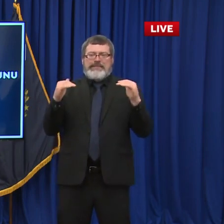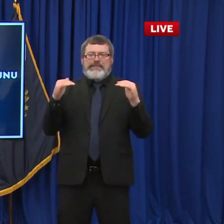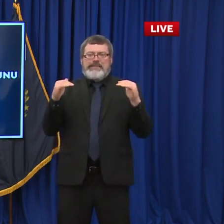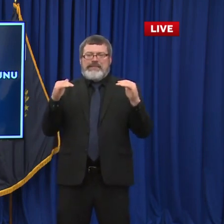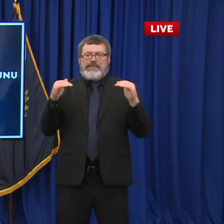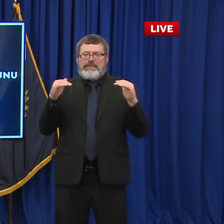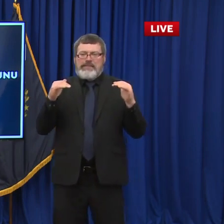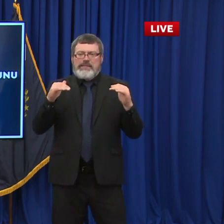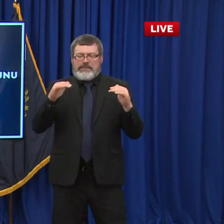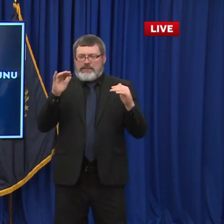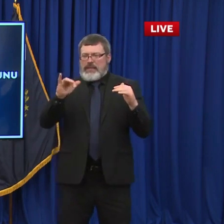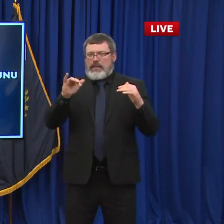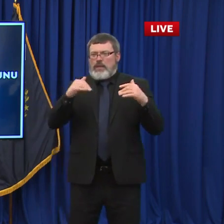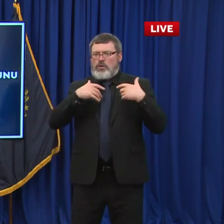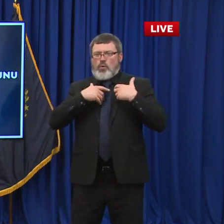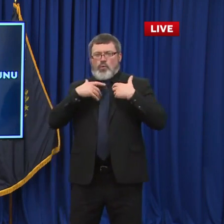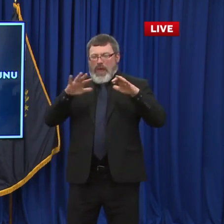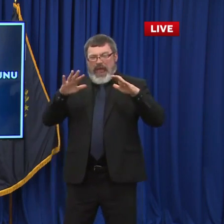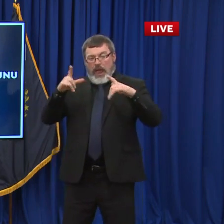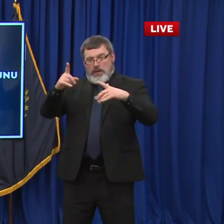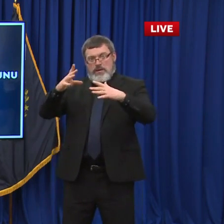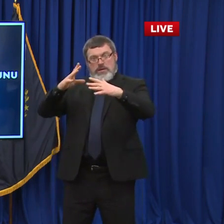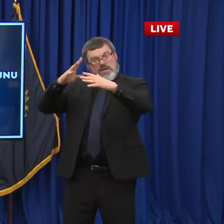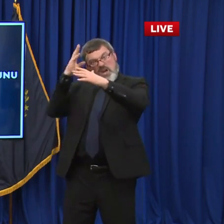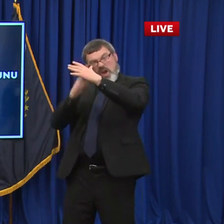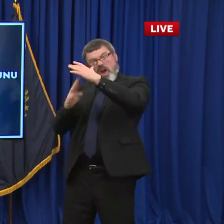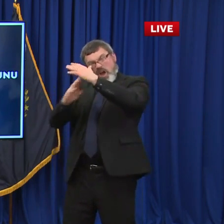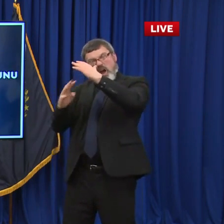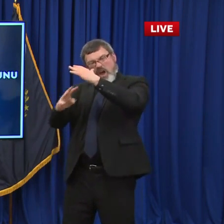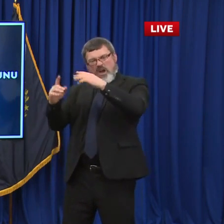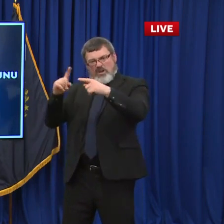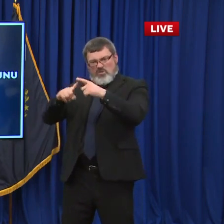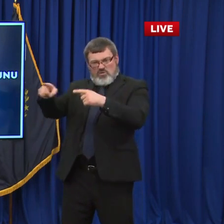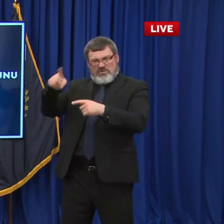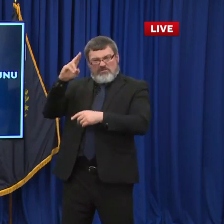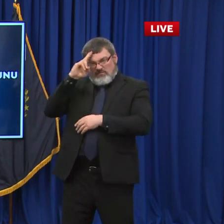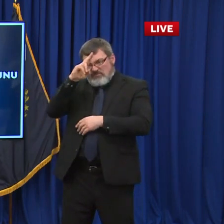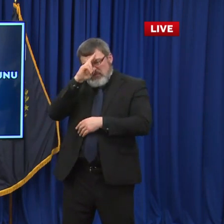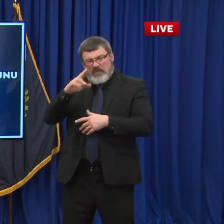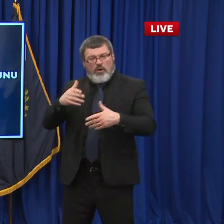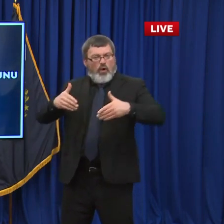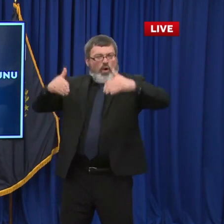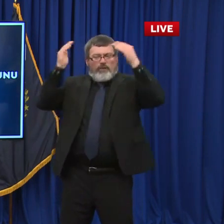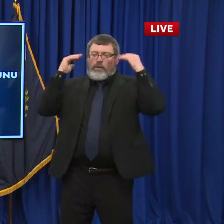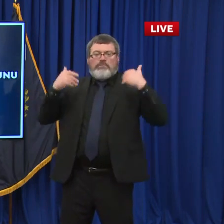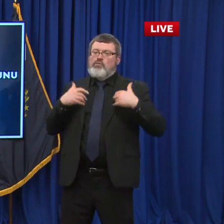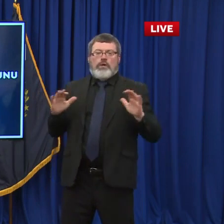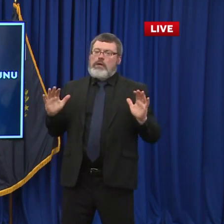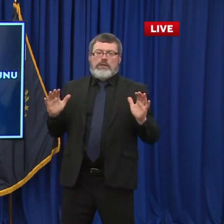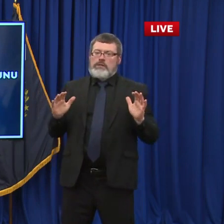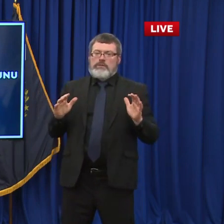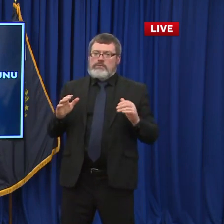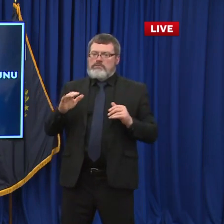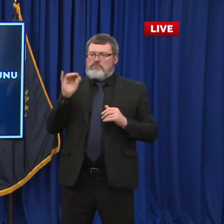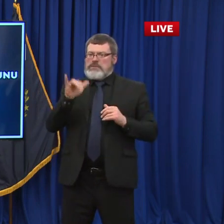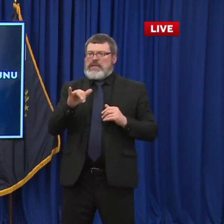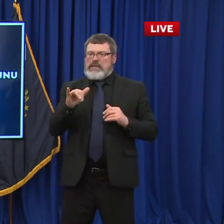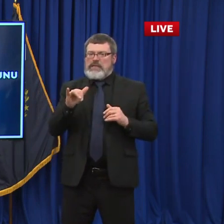I THINK WE HAVE STRUCK A GOOD BALANCE. IT IS ALL ABOUT NOT OVERWHELMING THE HEALTH CARE SYSTEM.